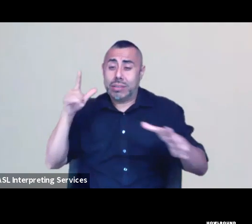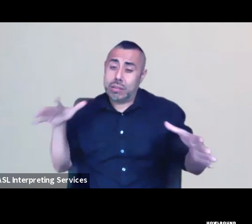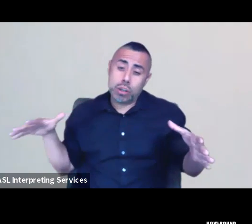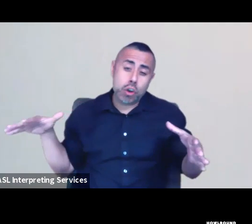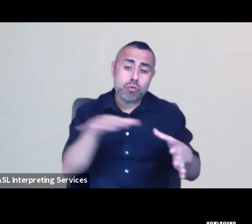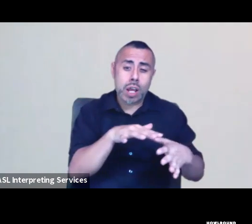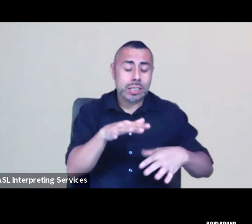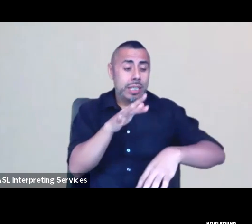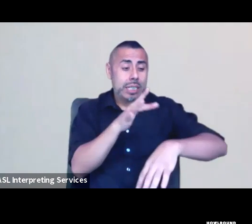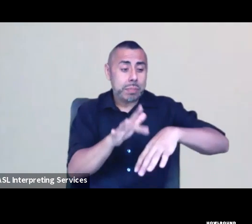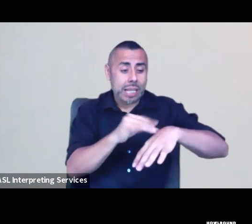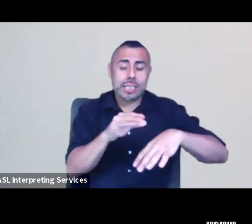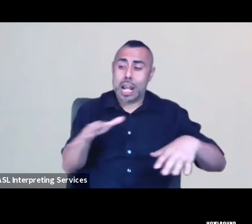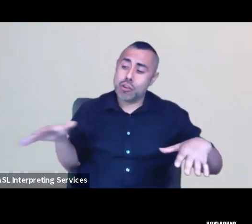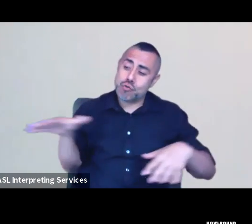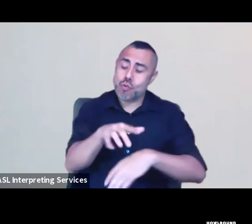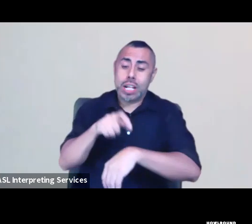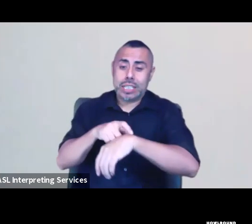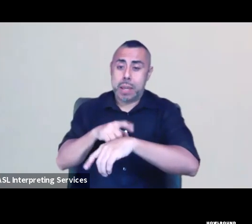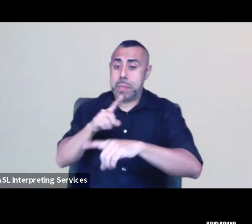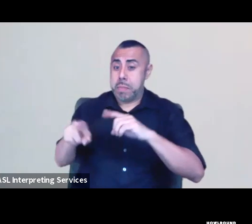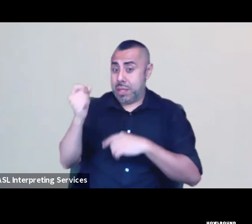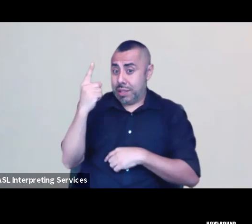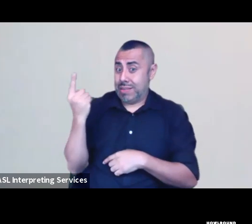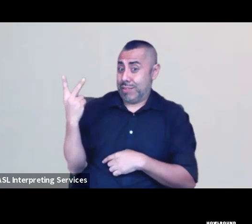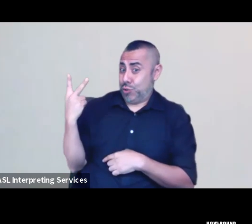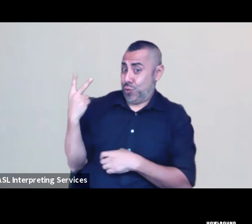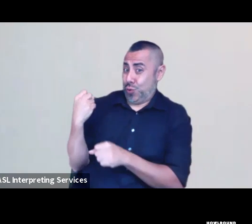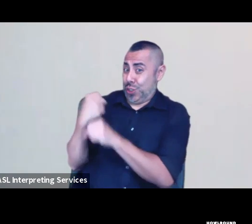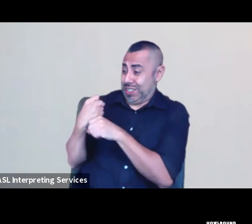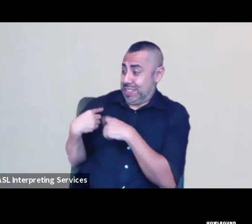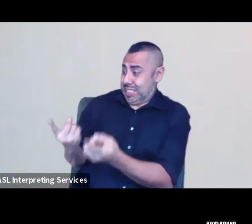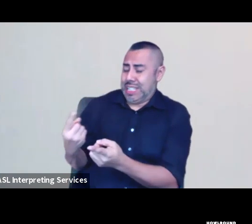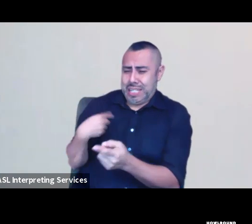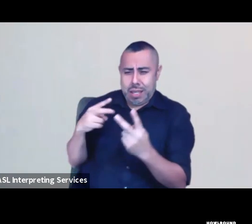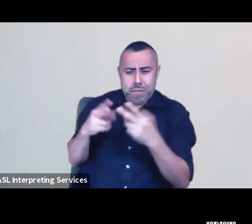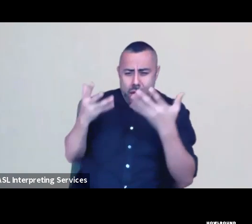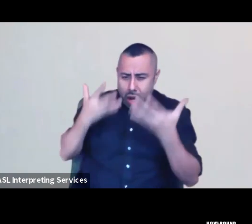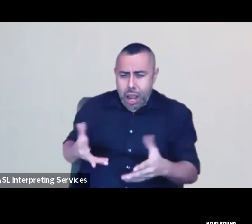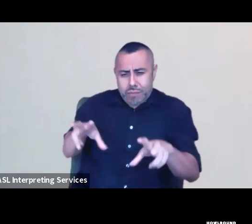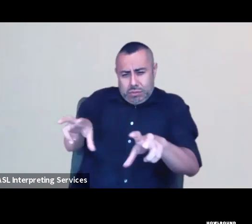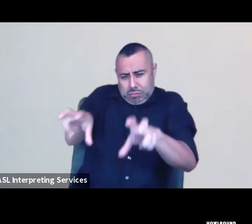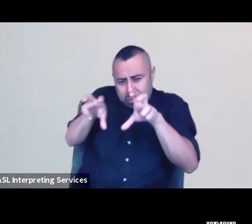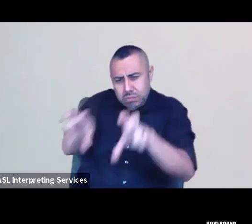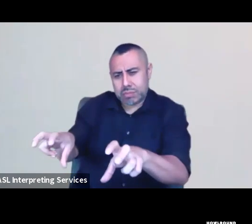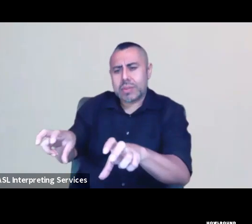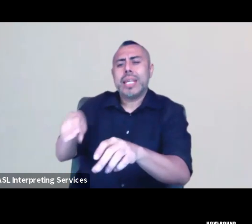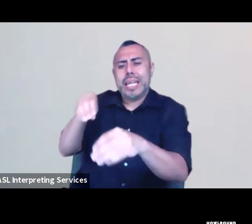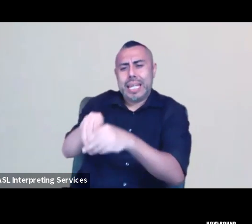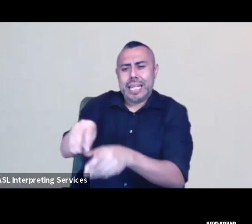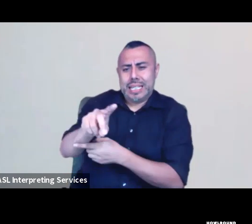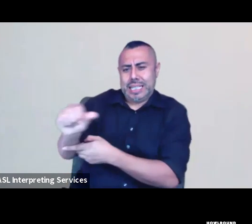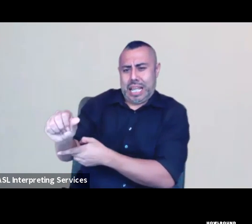I have been deeply investing in the disabled community and disabled practices for as much accessibility as possible,